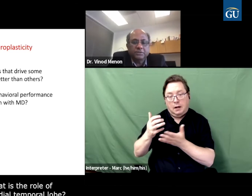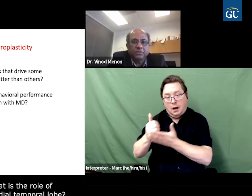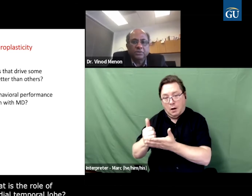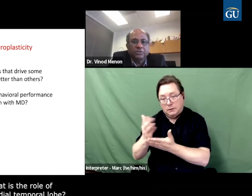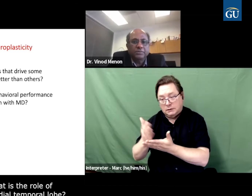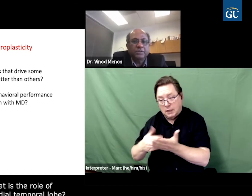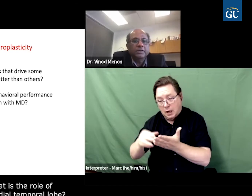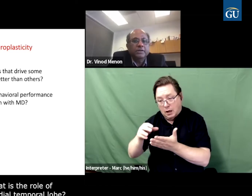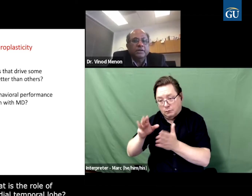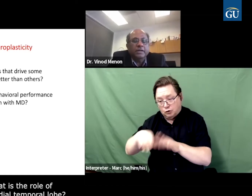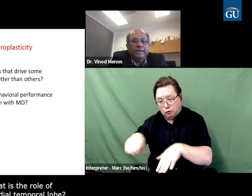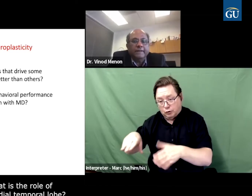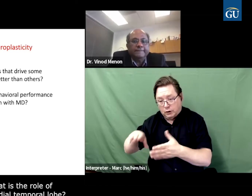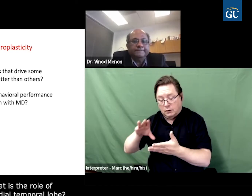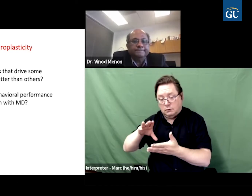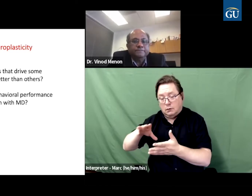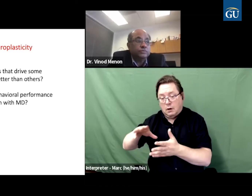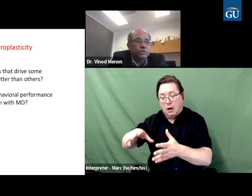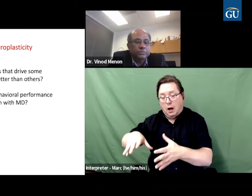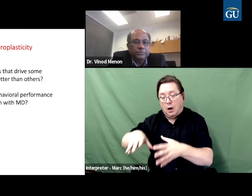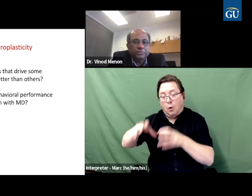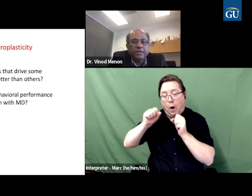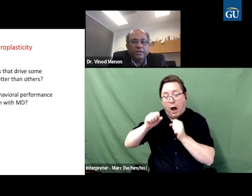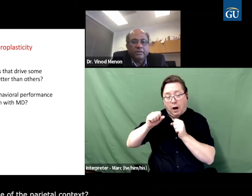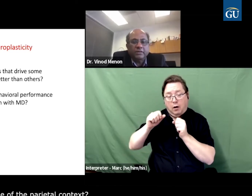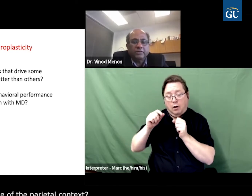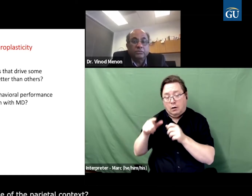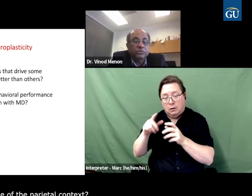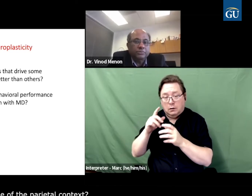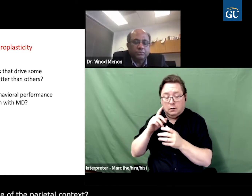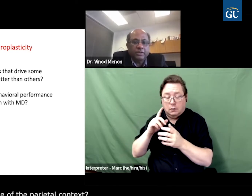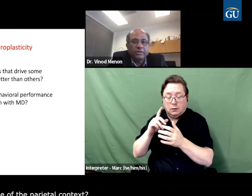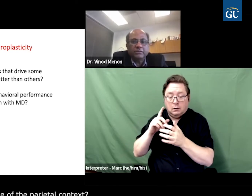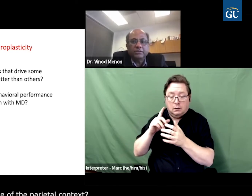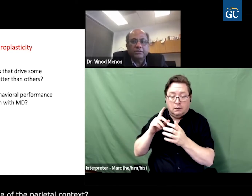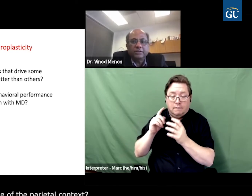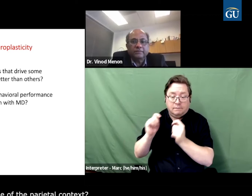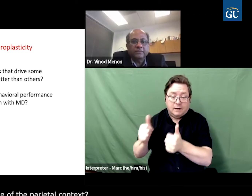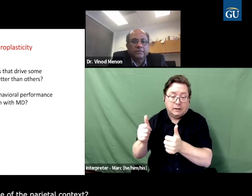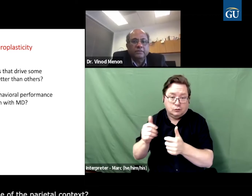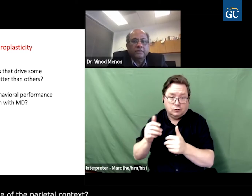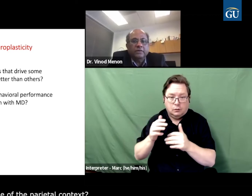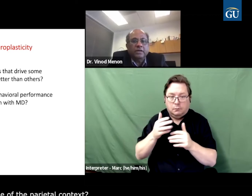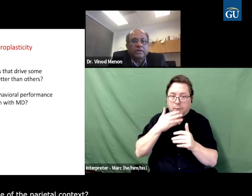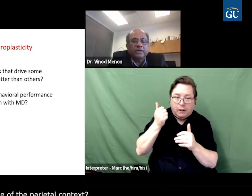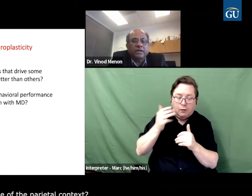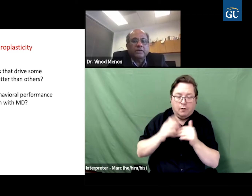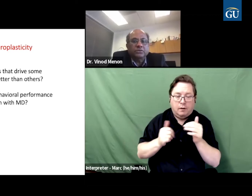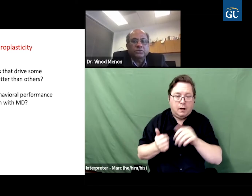the role of the medial temporal lobe um what's the load with the parietal